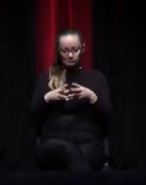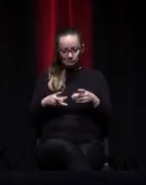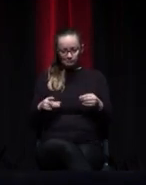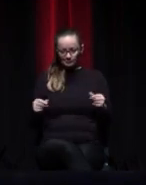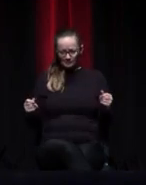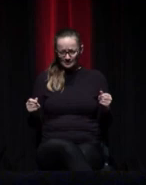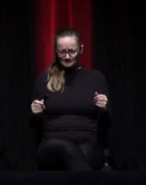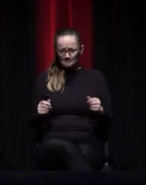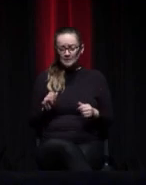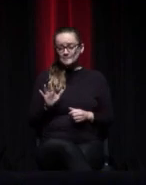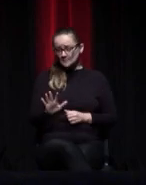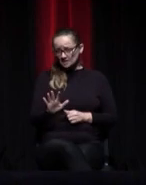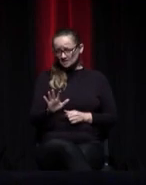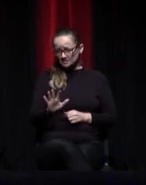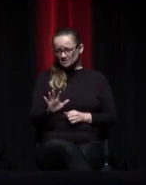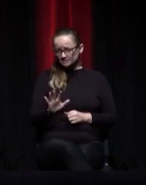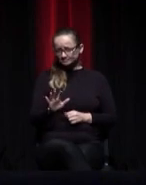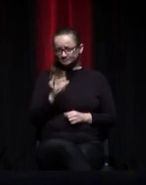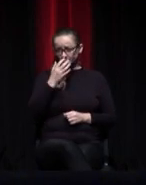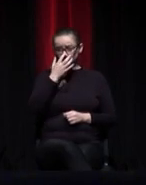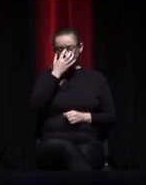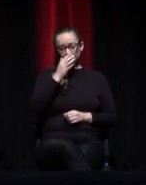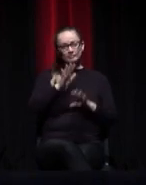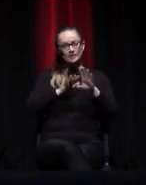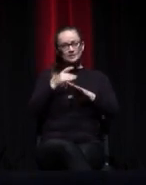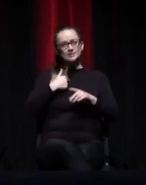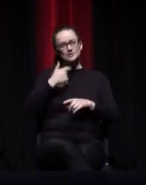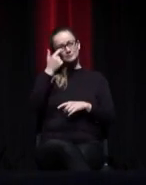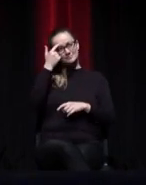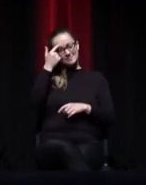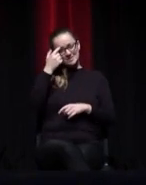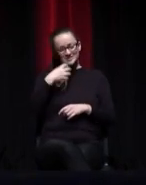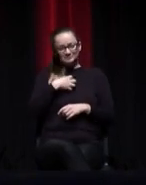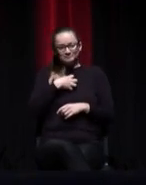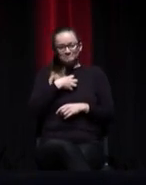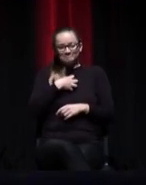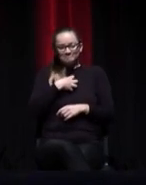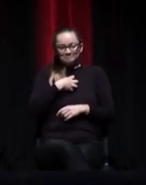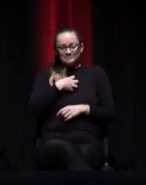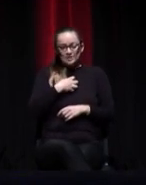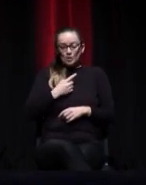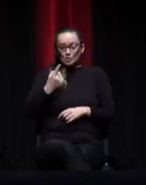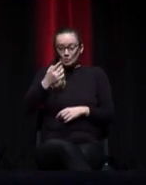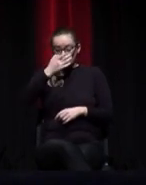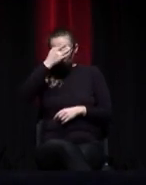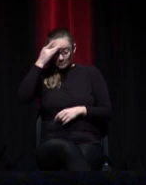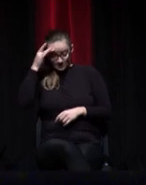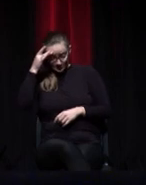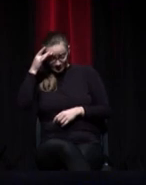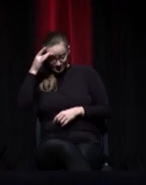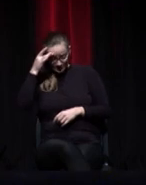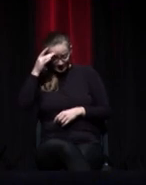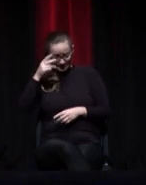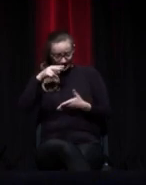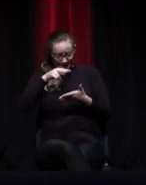But sometimes I also have the feeling someone's watched Koyaanisqatsi and taken it seriously.